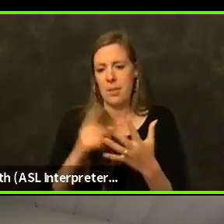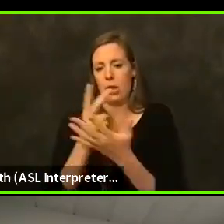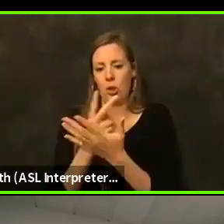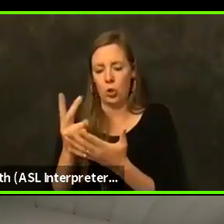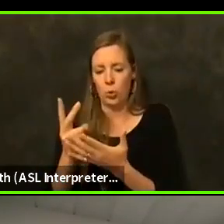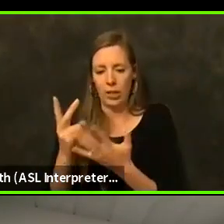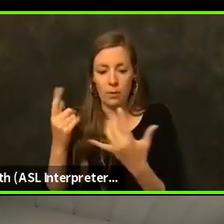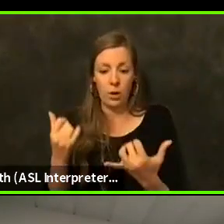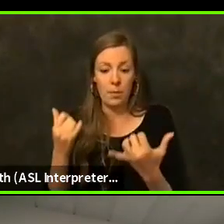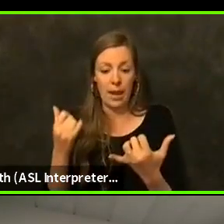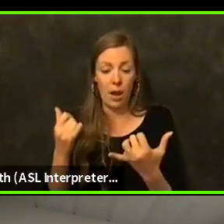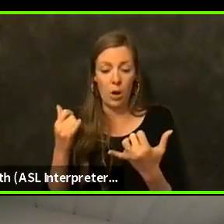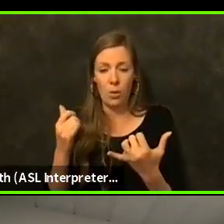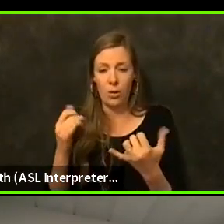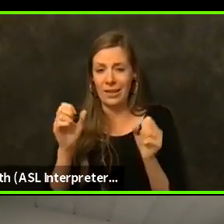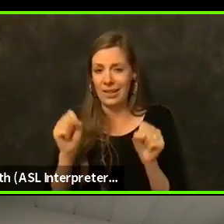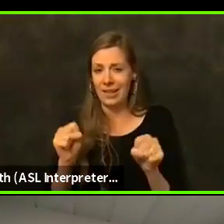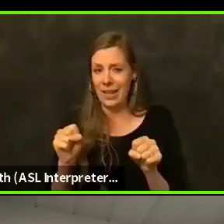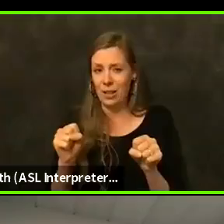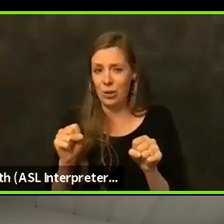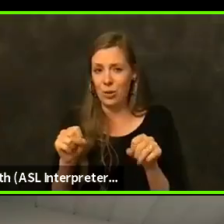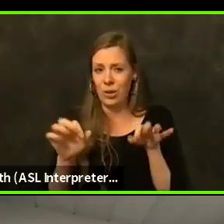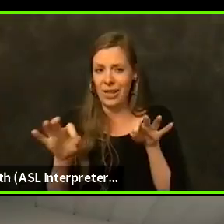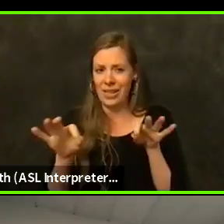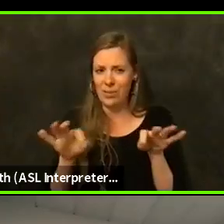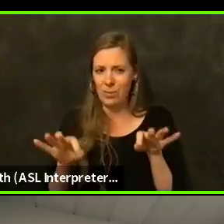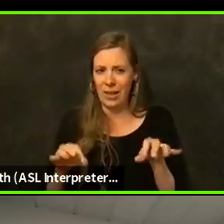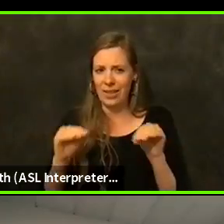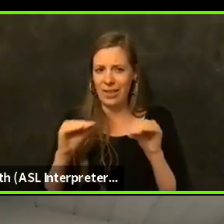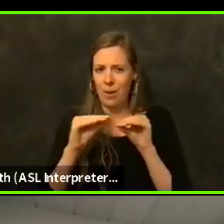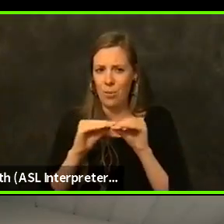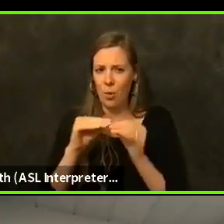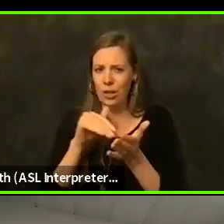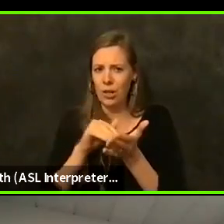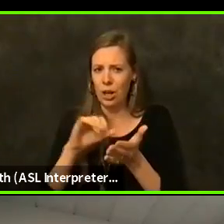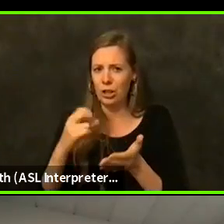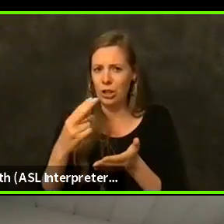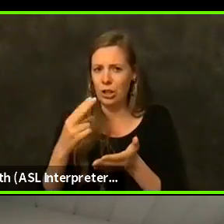And can you qualify that doctor, can they are do we know for sure